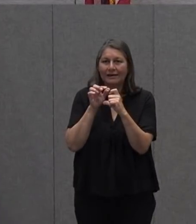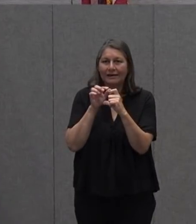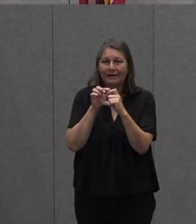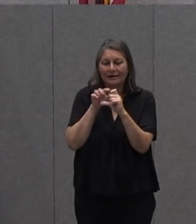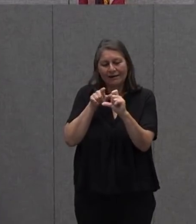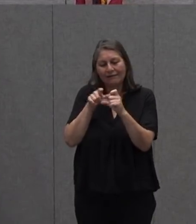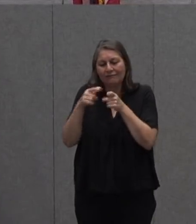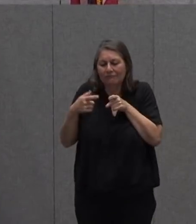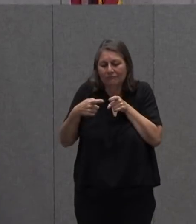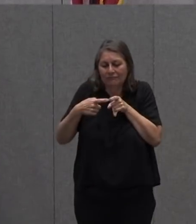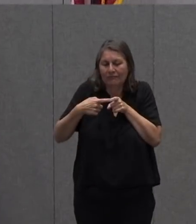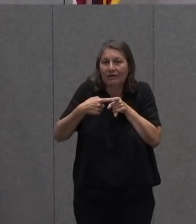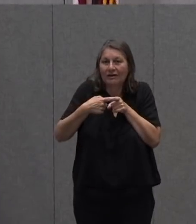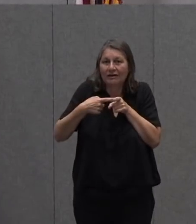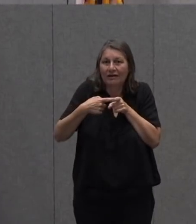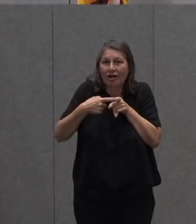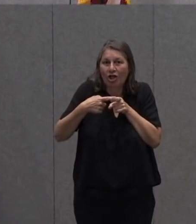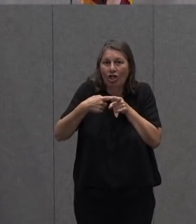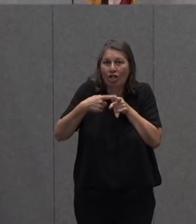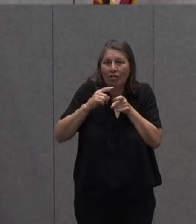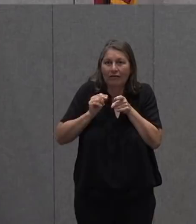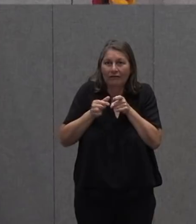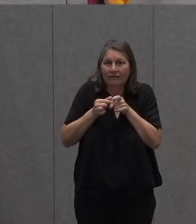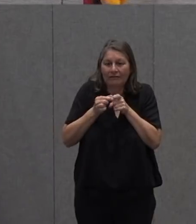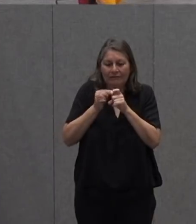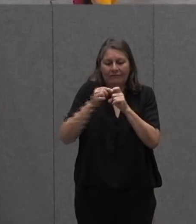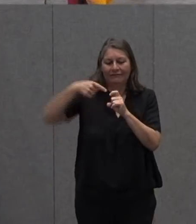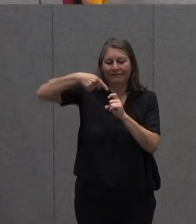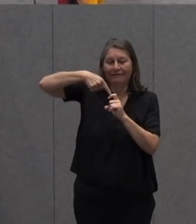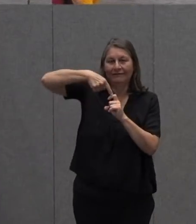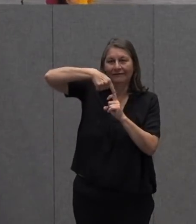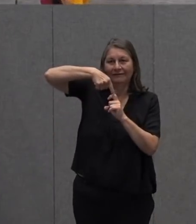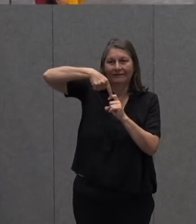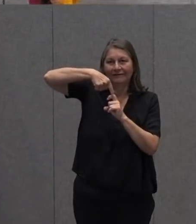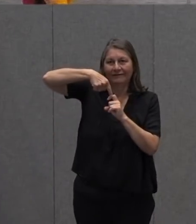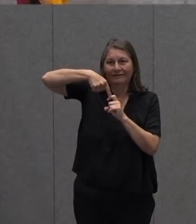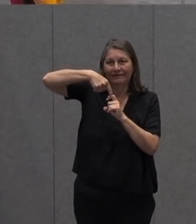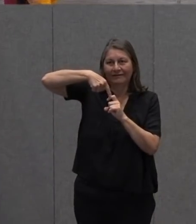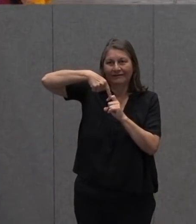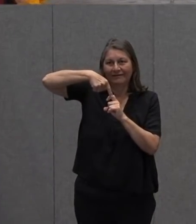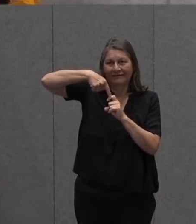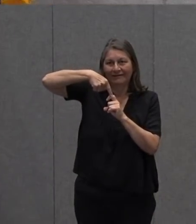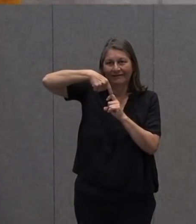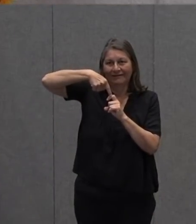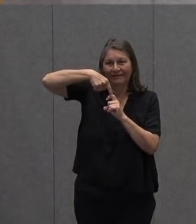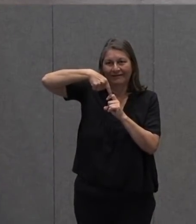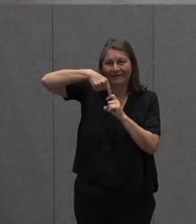Here look, watch, let's look. Mine's almost exactly an inch. You can use this part of your body